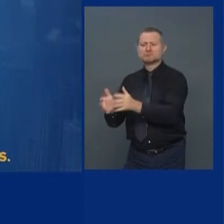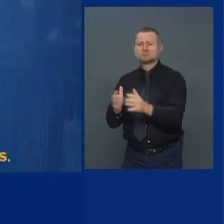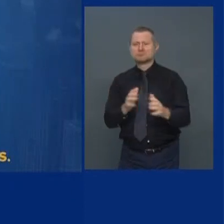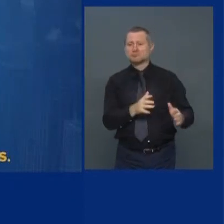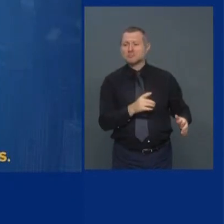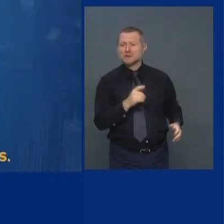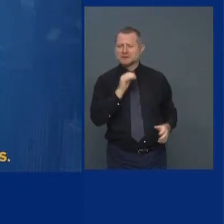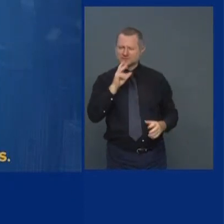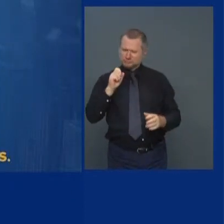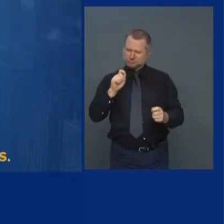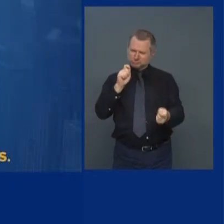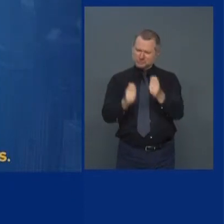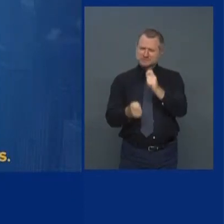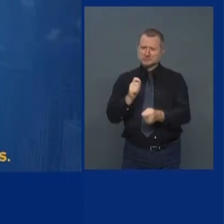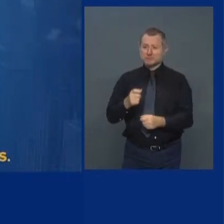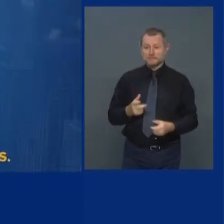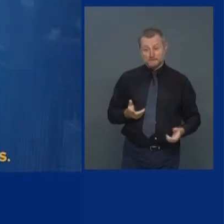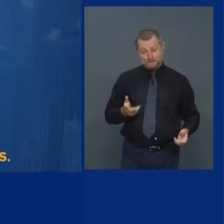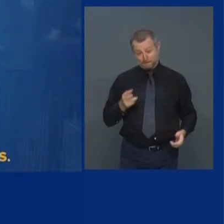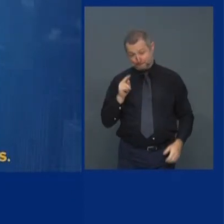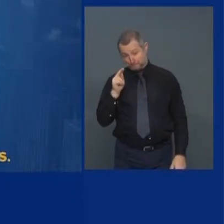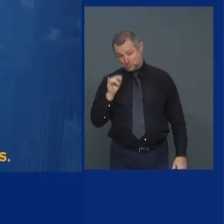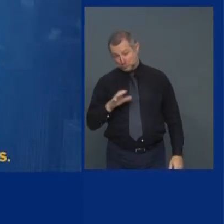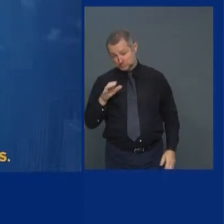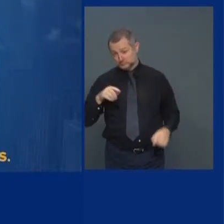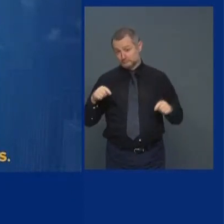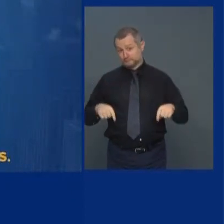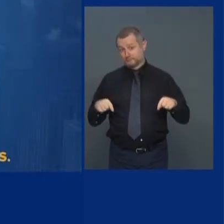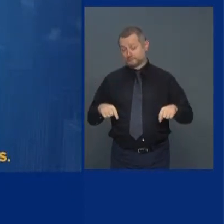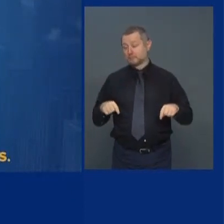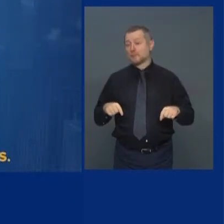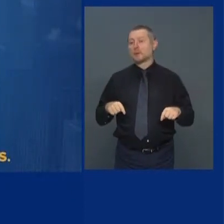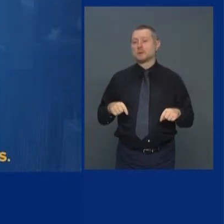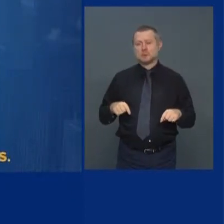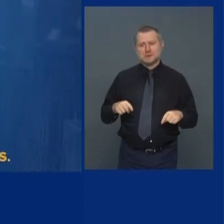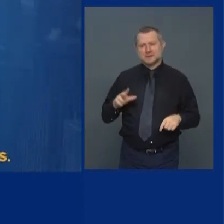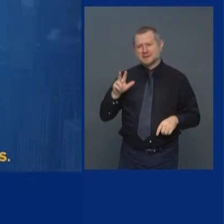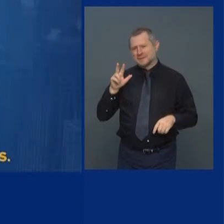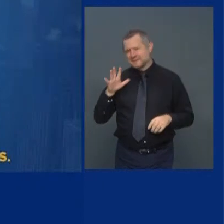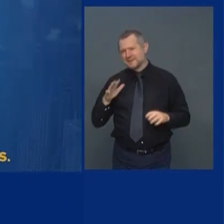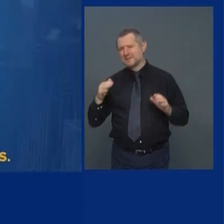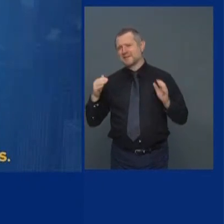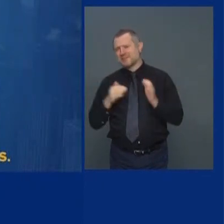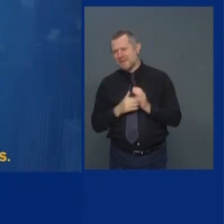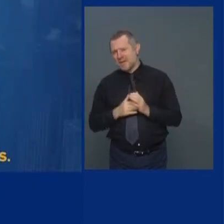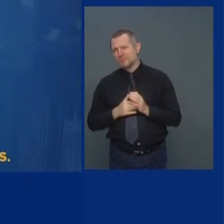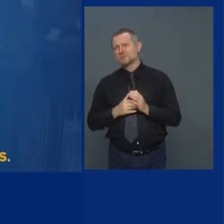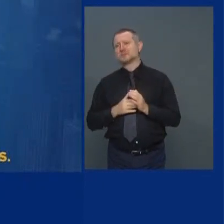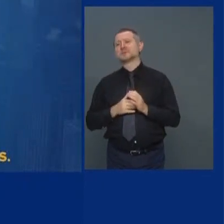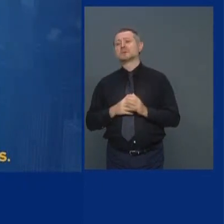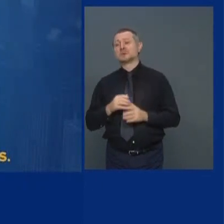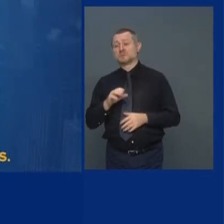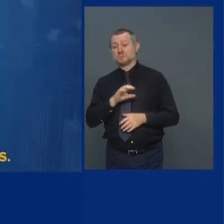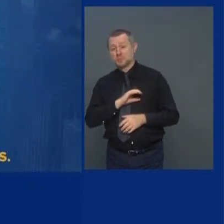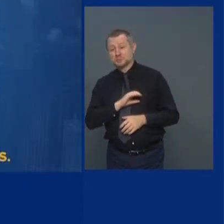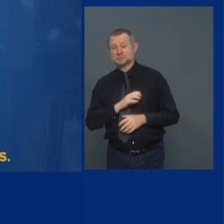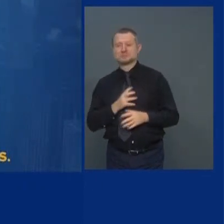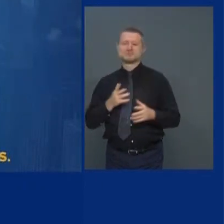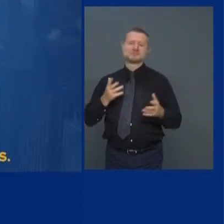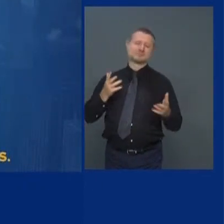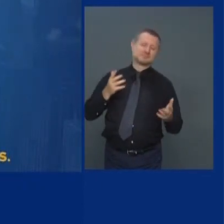THAT HAS TO BE REDESIGNED.